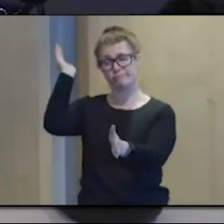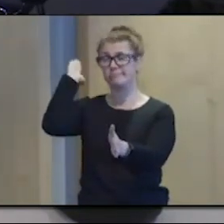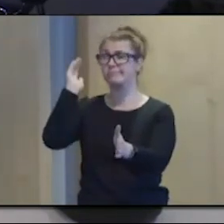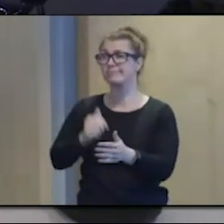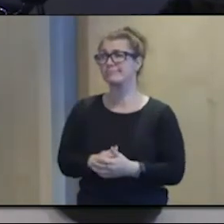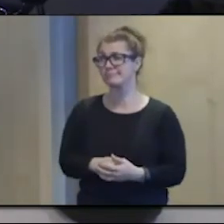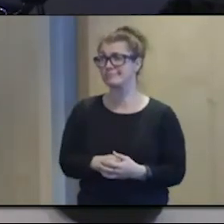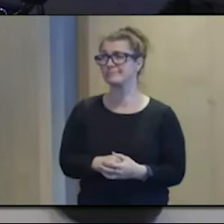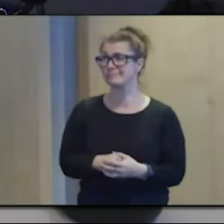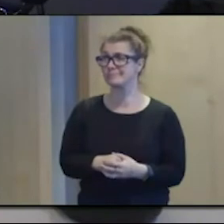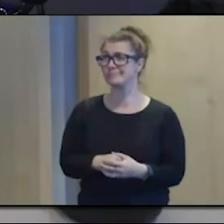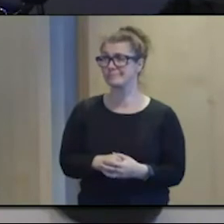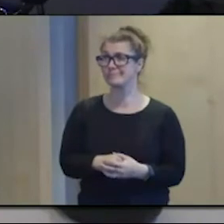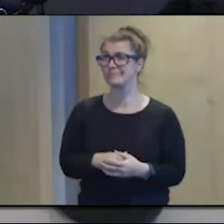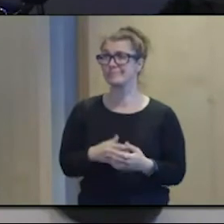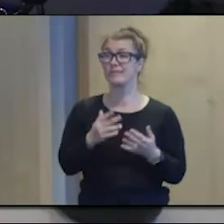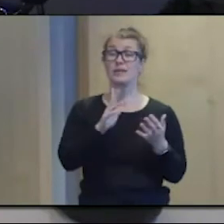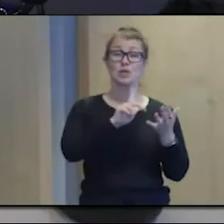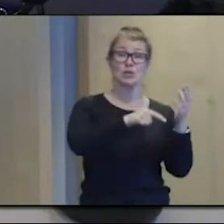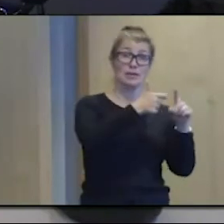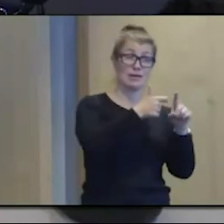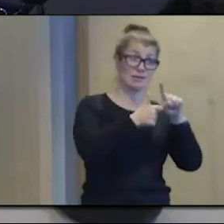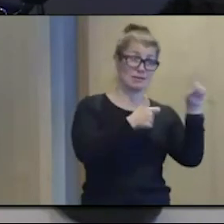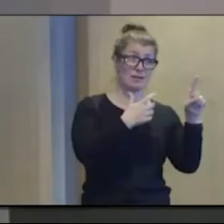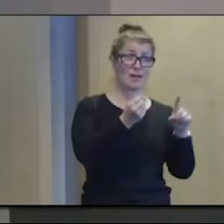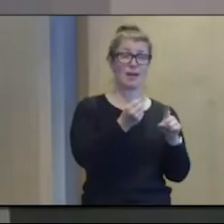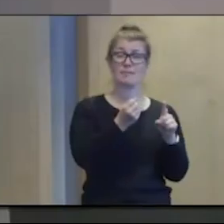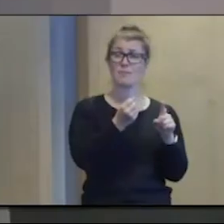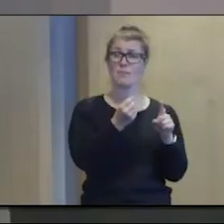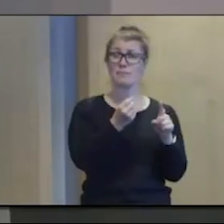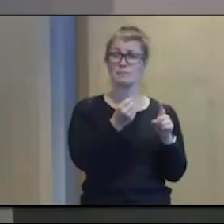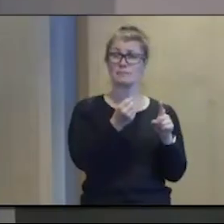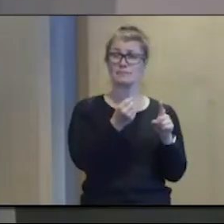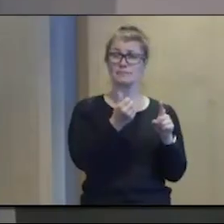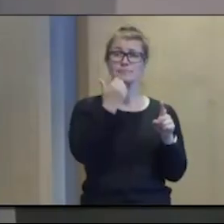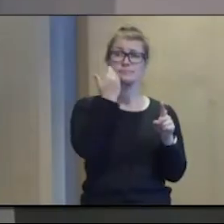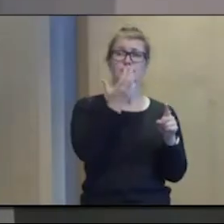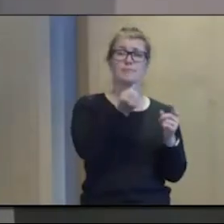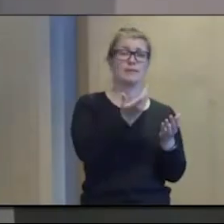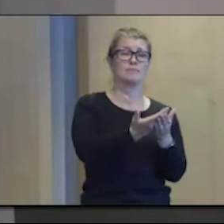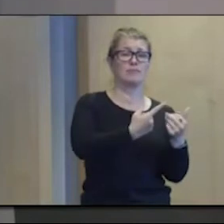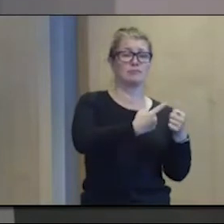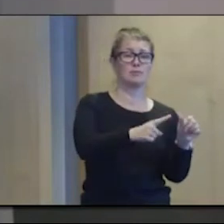so in the UK they've had a program, they've always used demand response to keep the system stable